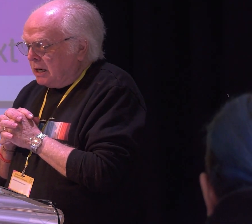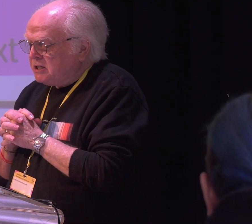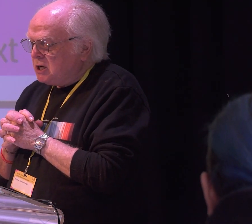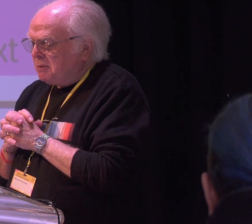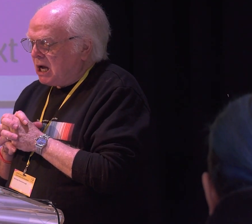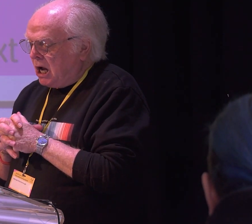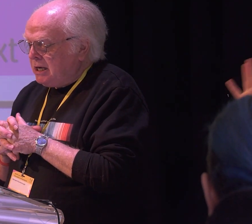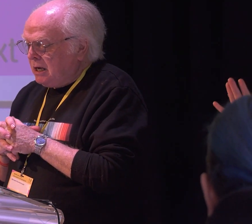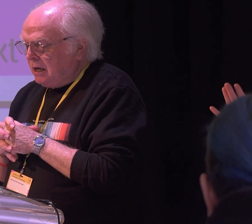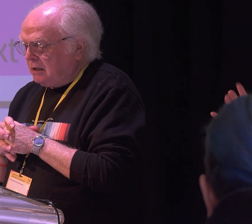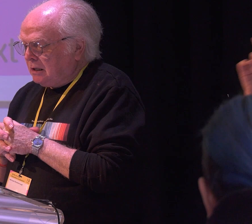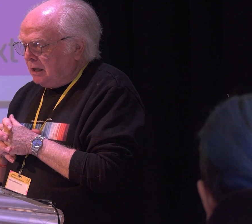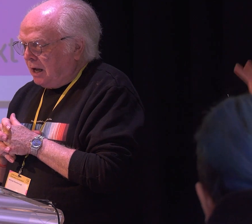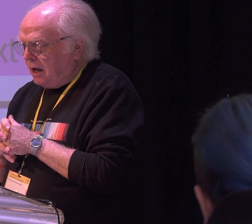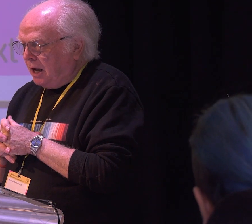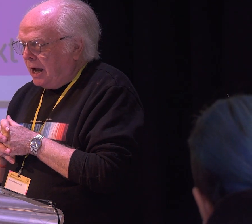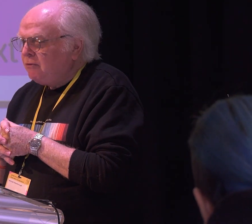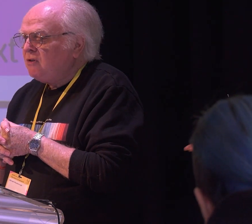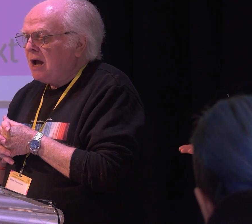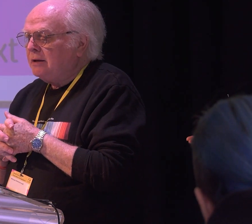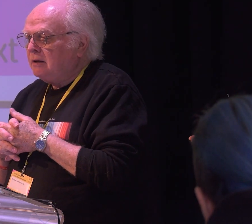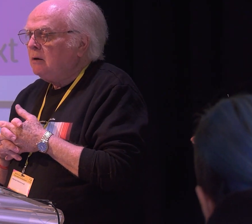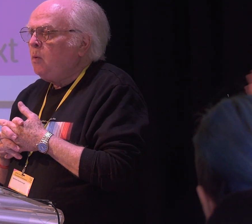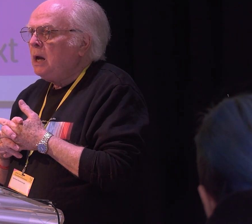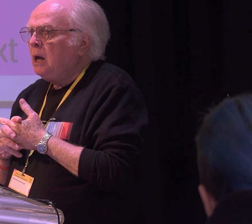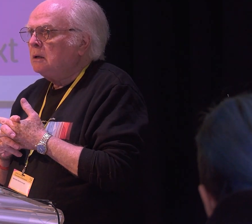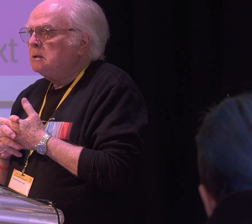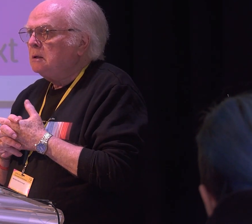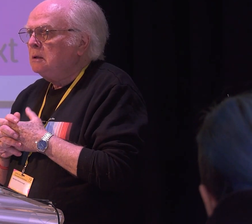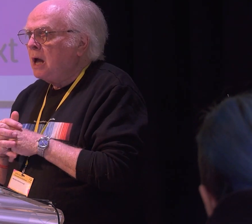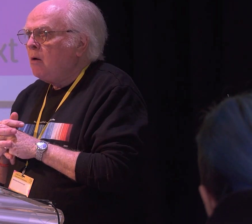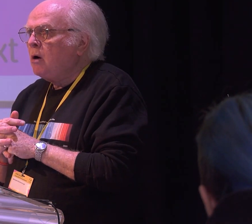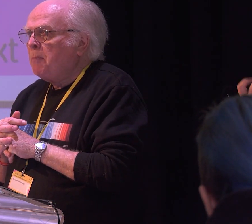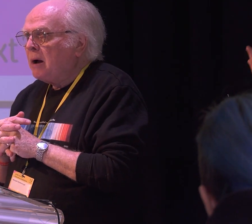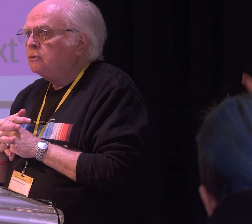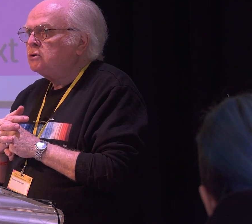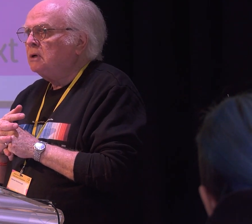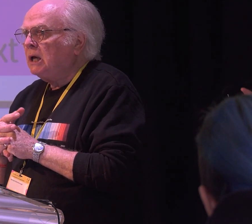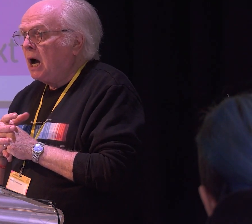Ladies and gentlemen, I have to say, I think we're now about to, I hope,